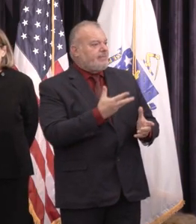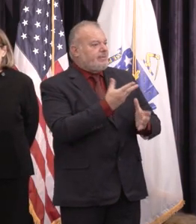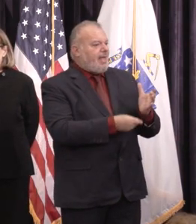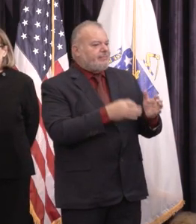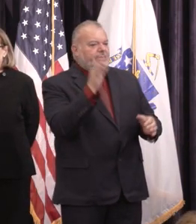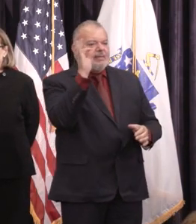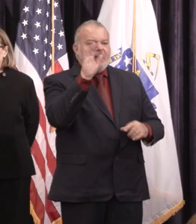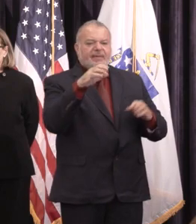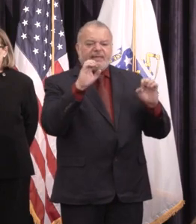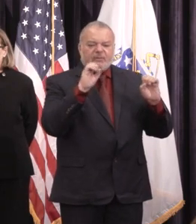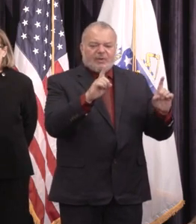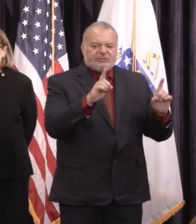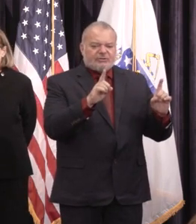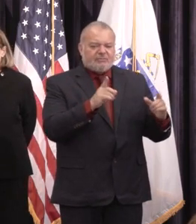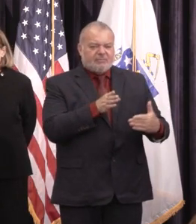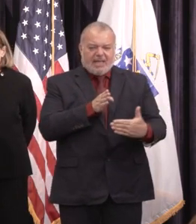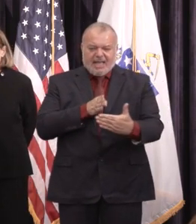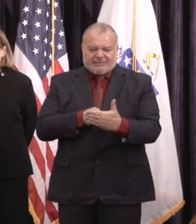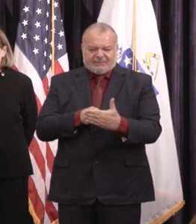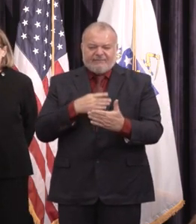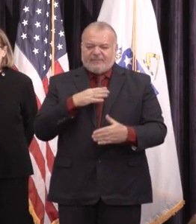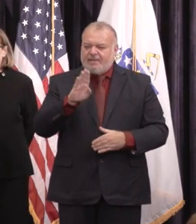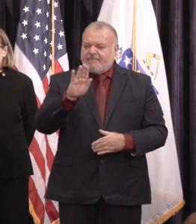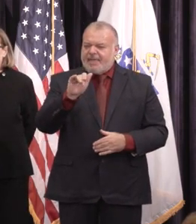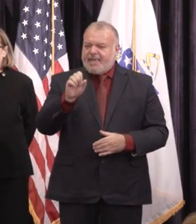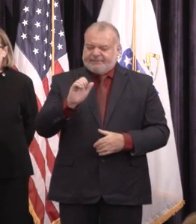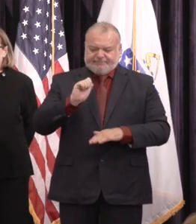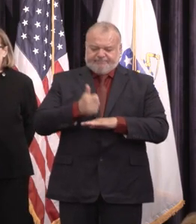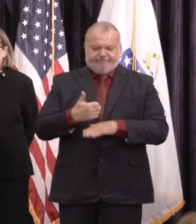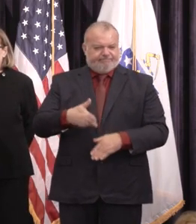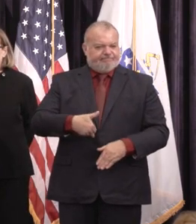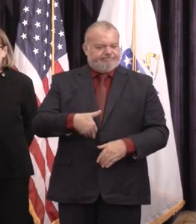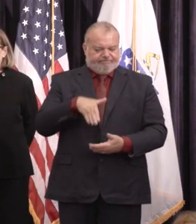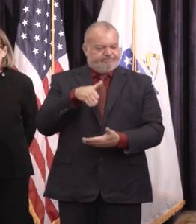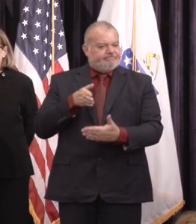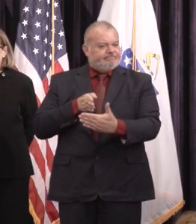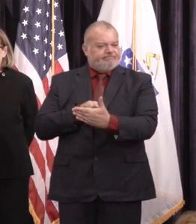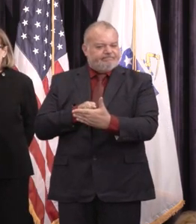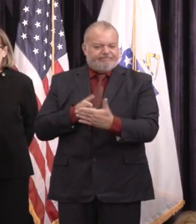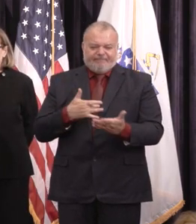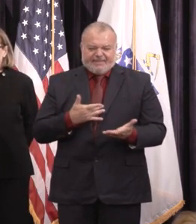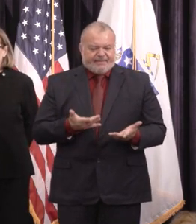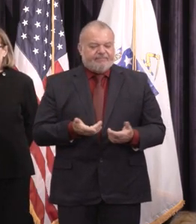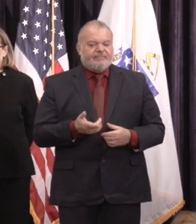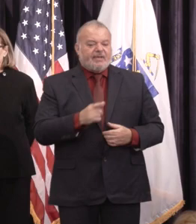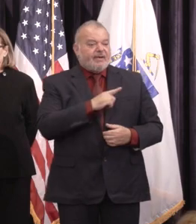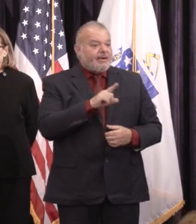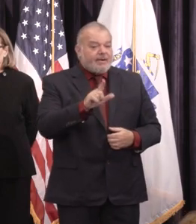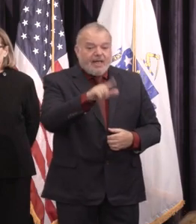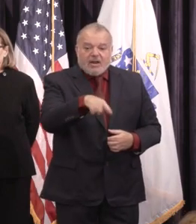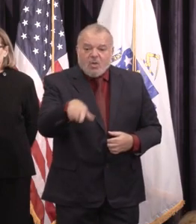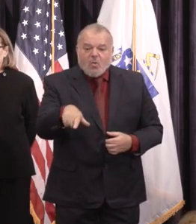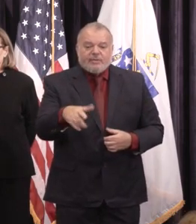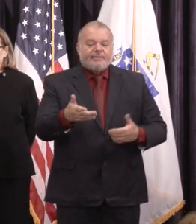about people with disabilities. Landlords and employers are recognizing the talent individuals